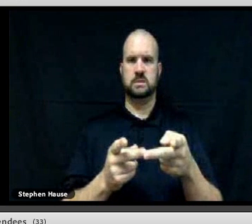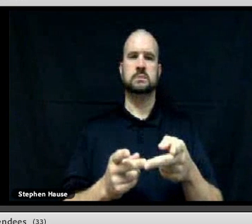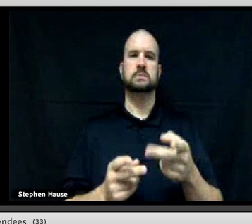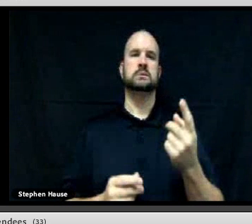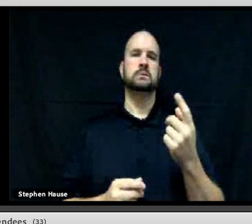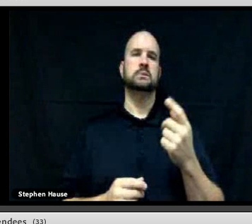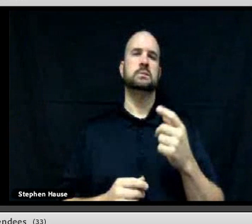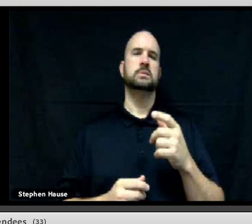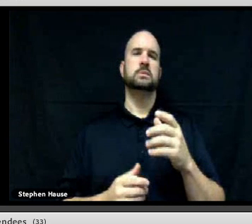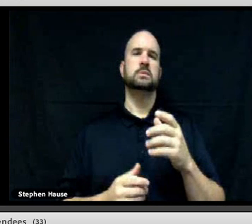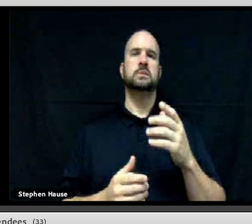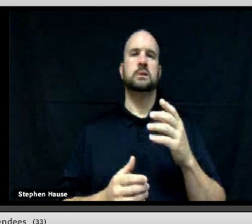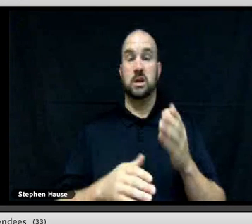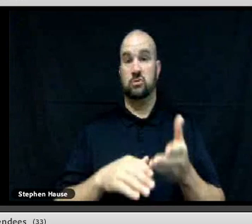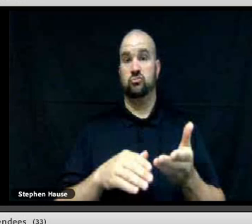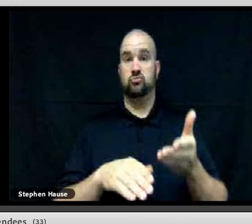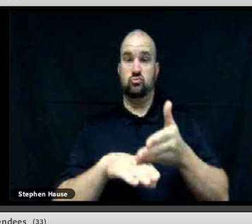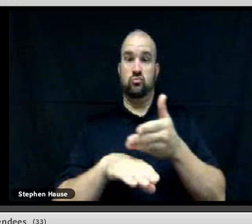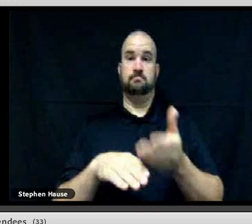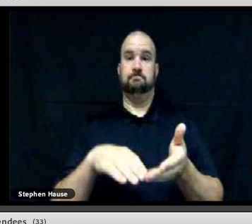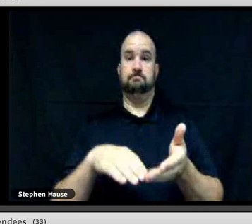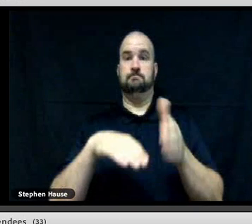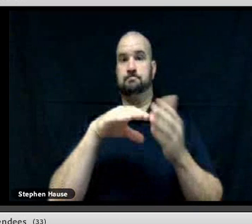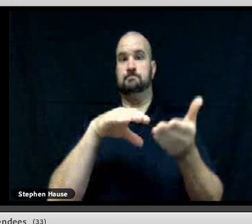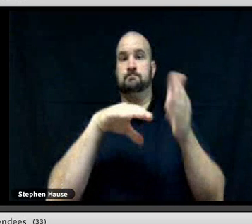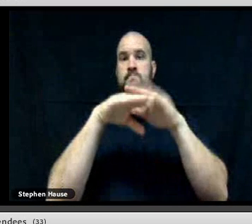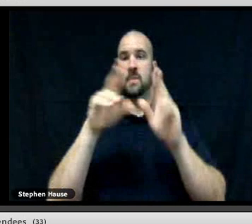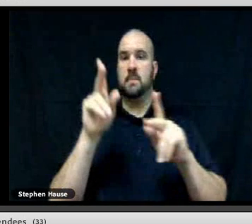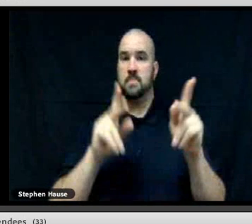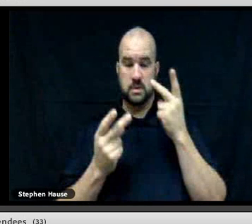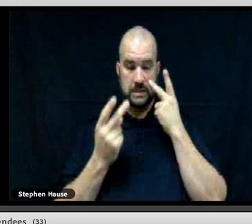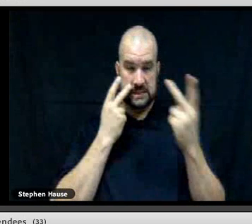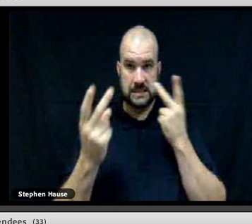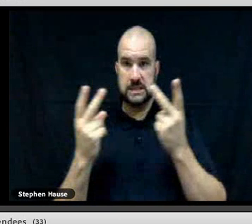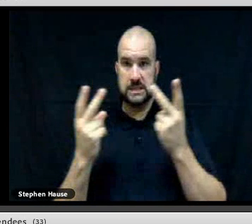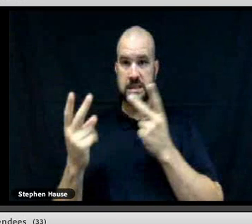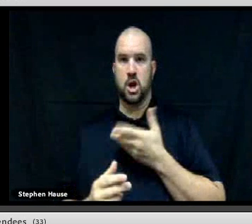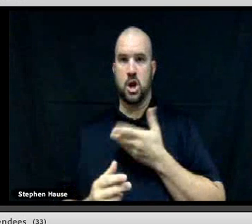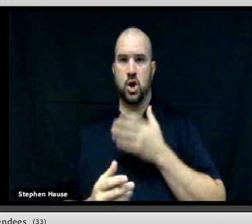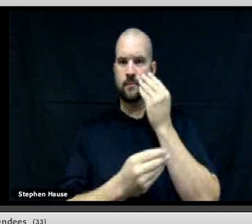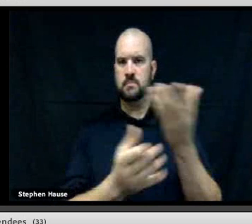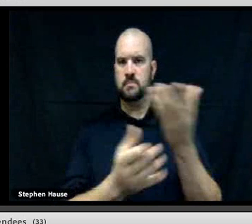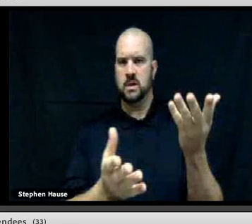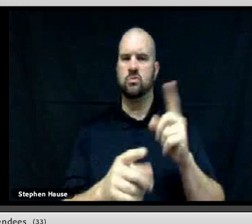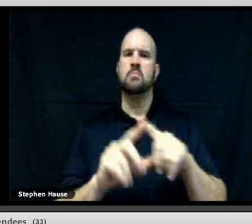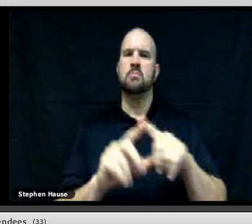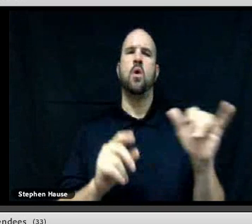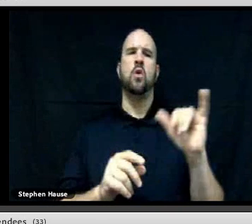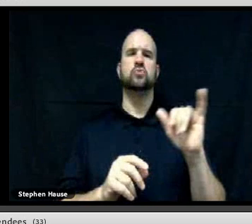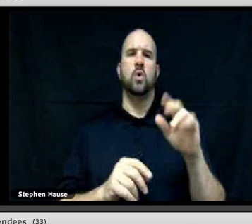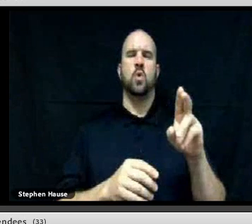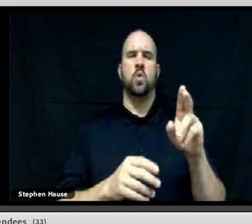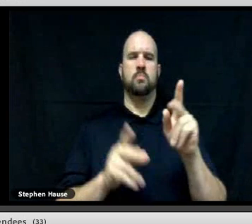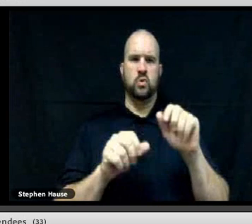in that way, um, and it also places our content in a national context. So, rather than just finding